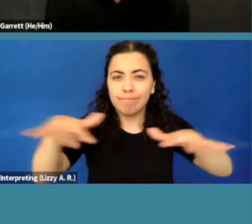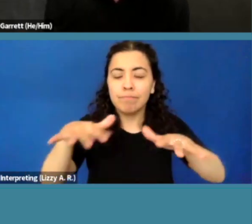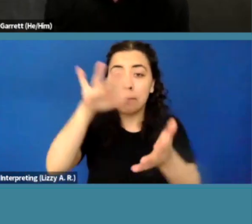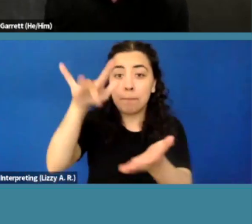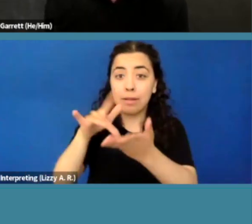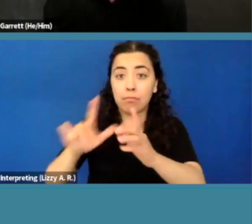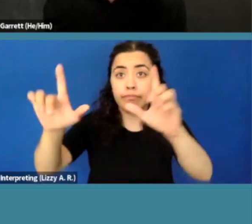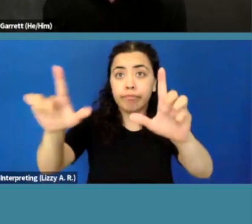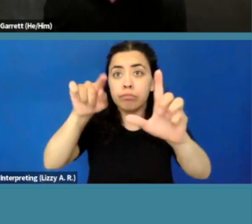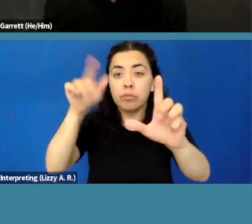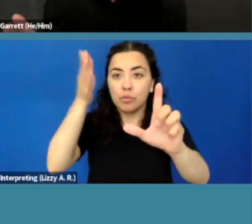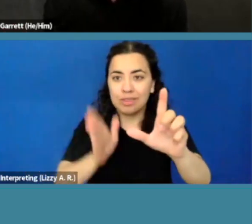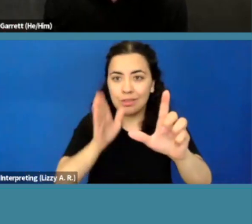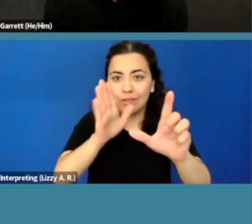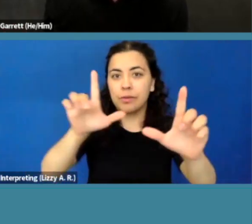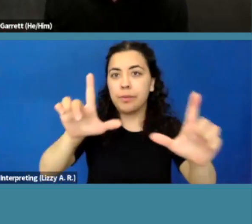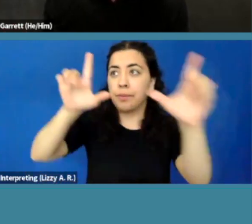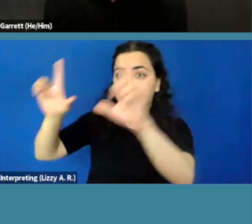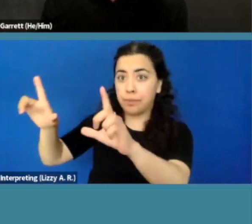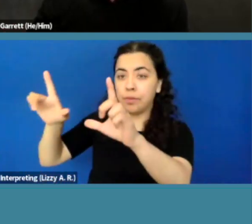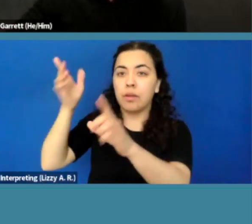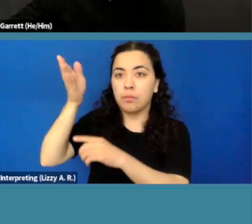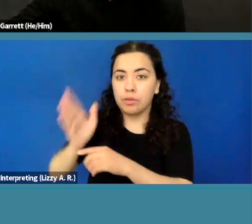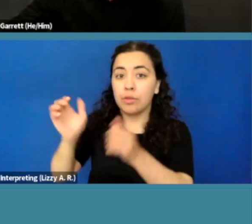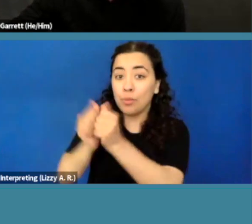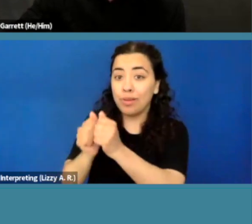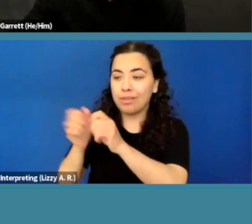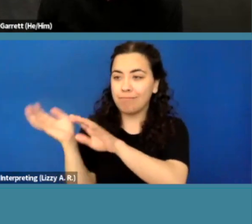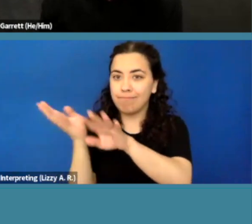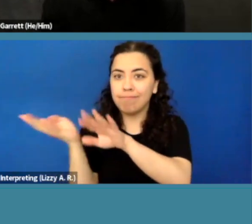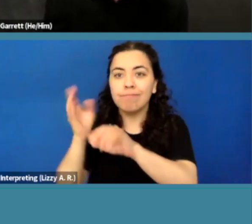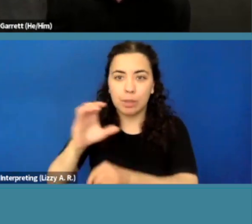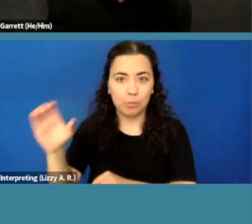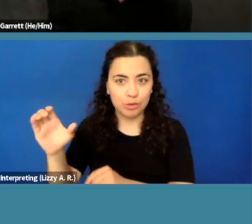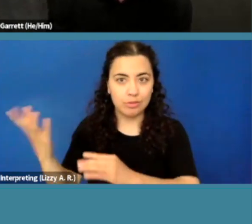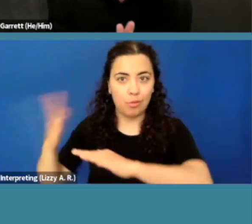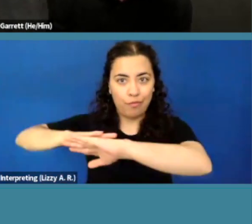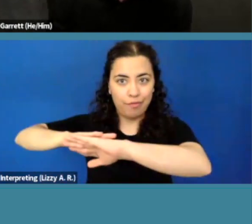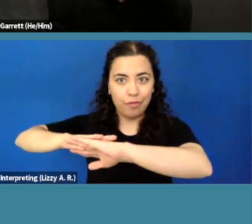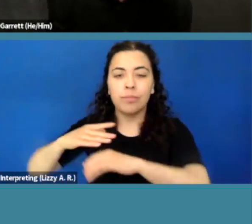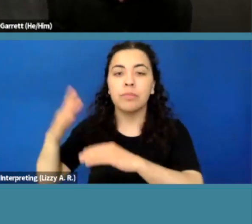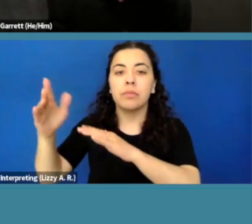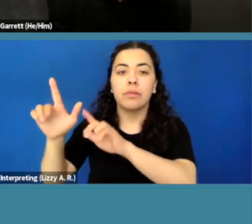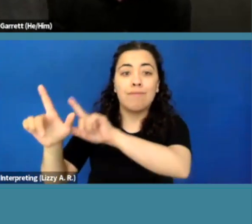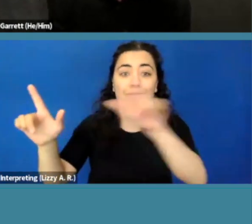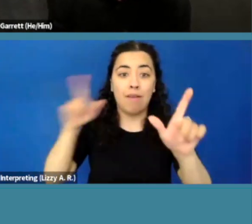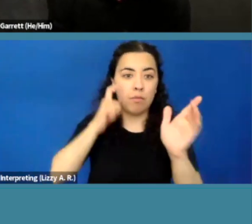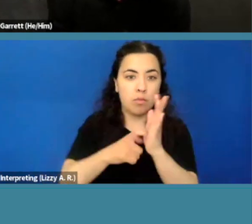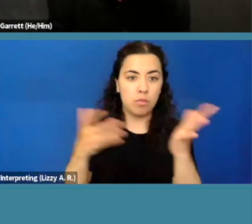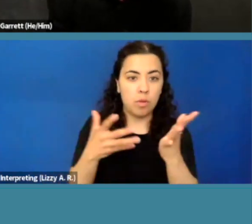The screen on the right shows a presenter with captions overlaid. On the left, you see a presenter and interpreter.